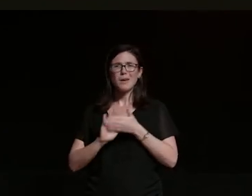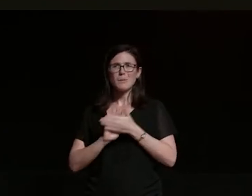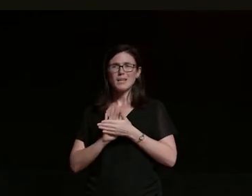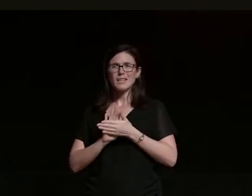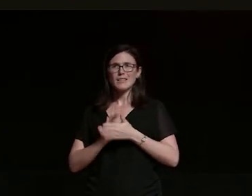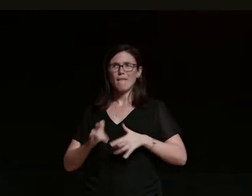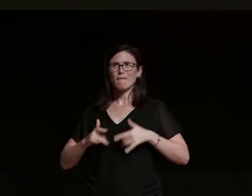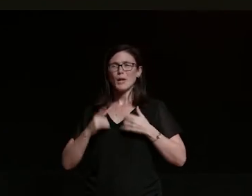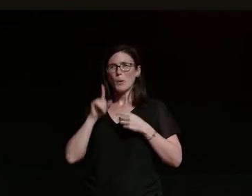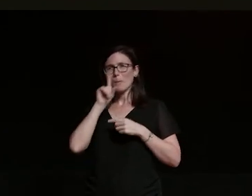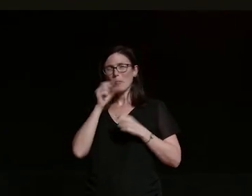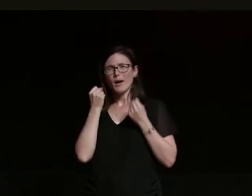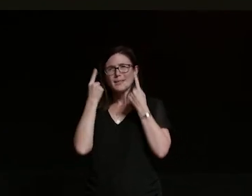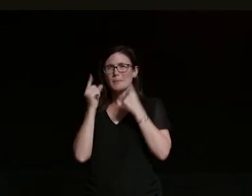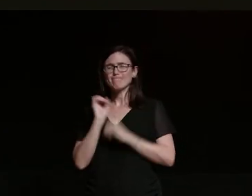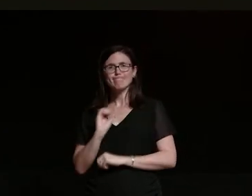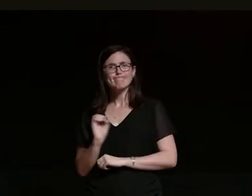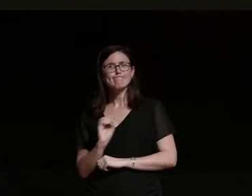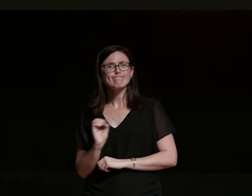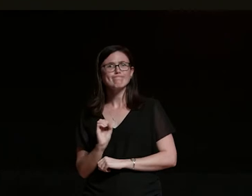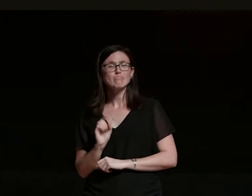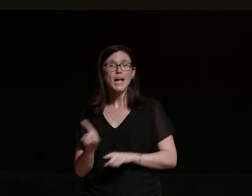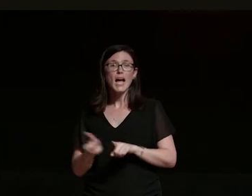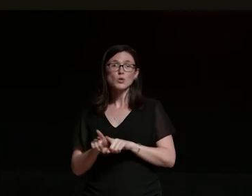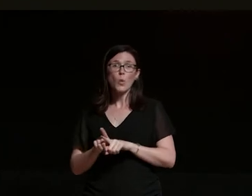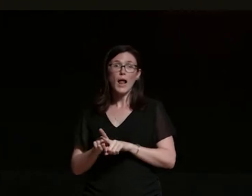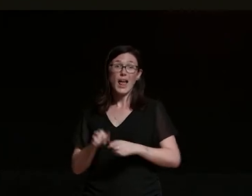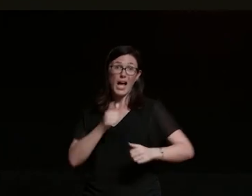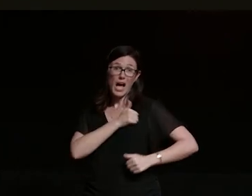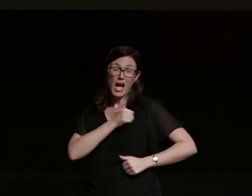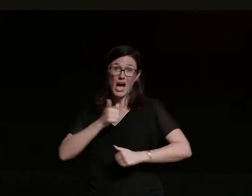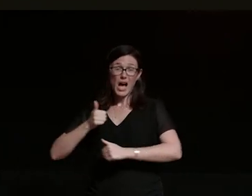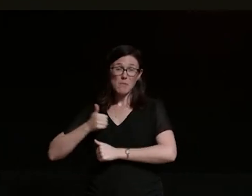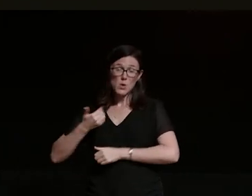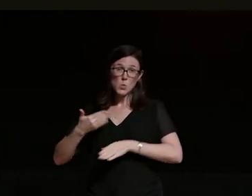and for nine years he served in the army which caused him a lot of injuries it's a organization